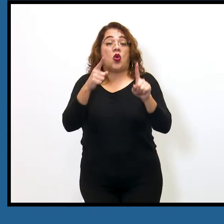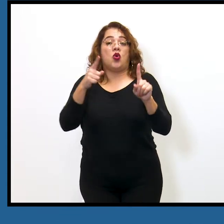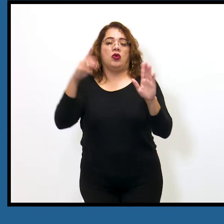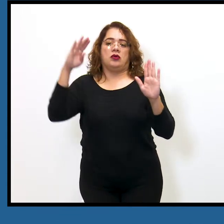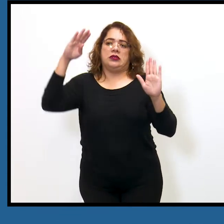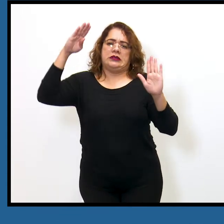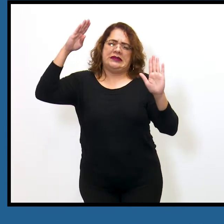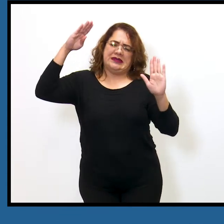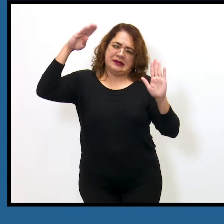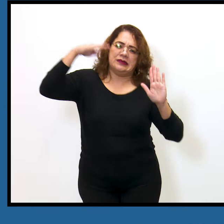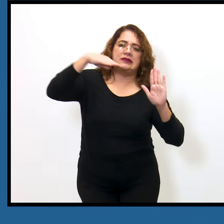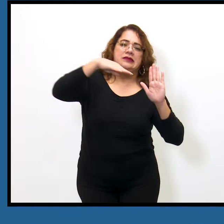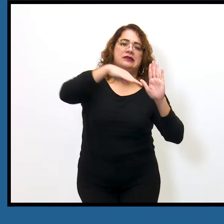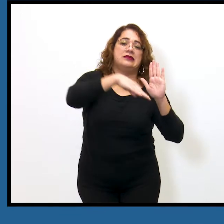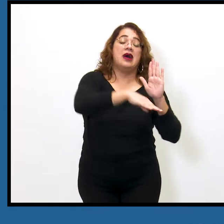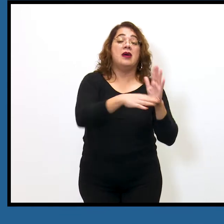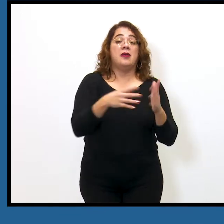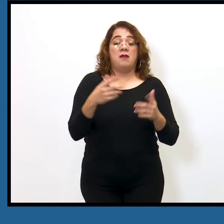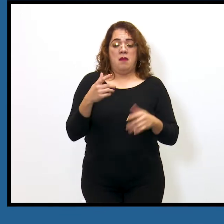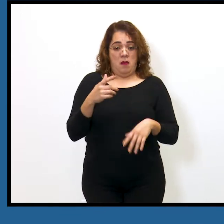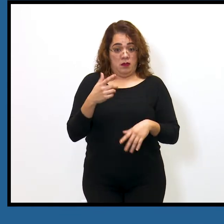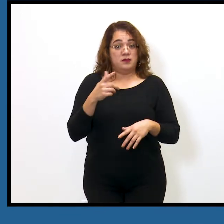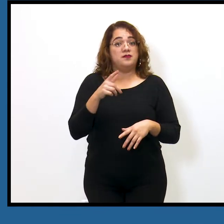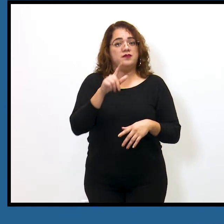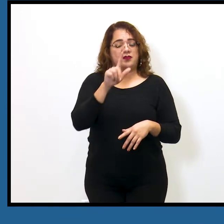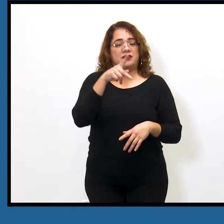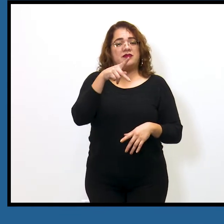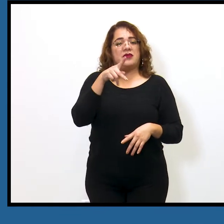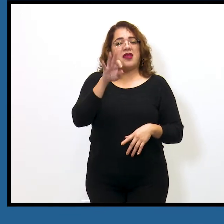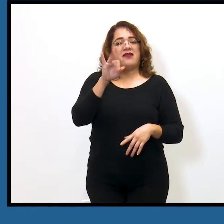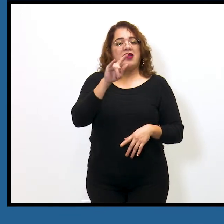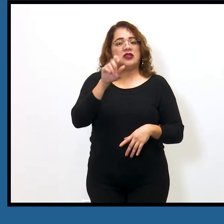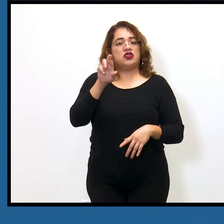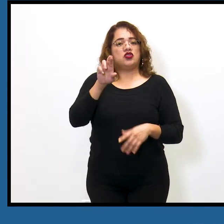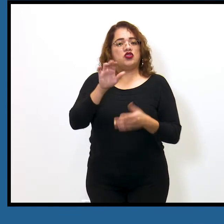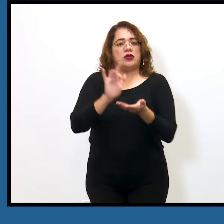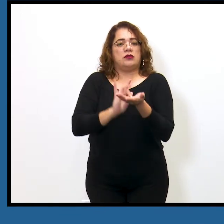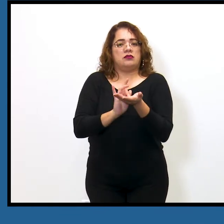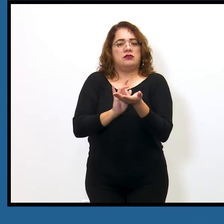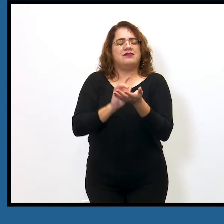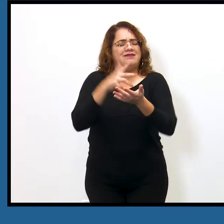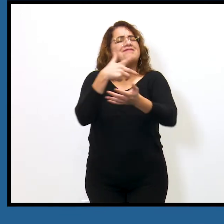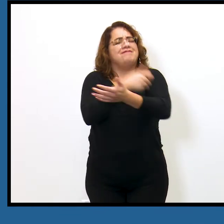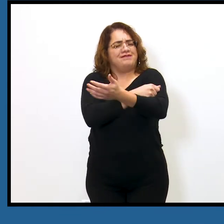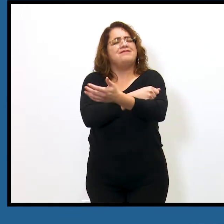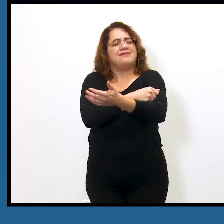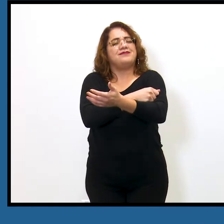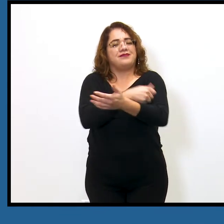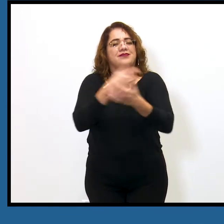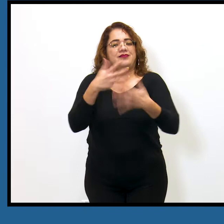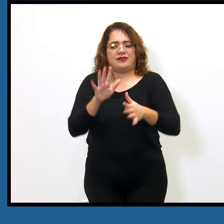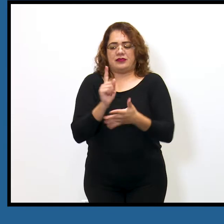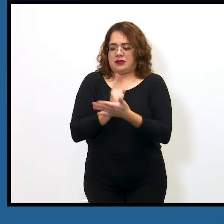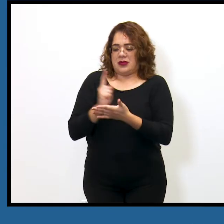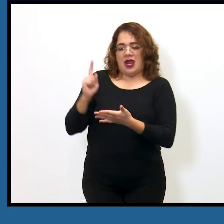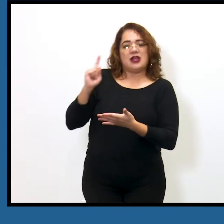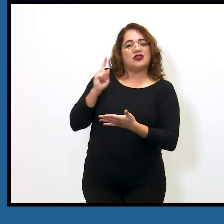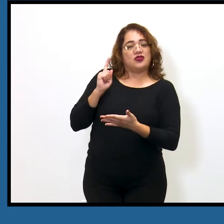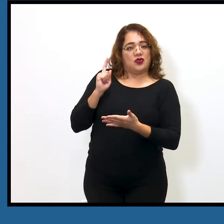So yesterday our hospitals did receive an additional shipment of Pfizer vaccine so they got their first shipment last week and they received more early this week